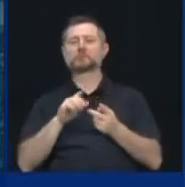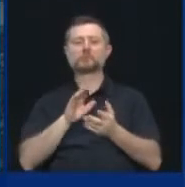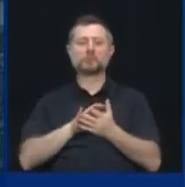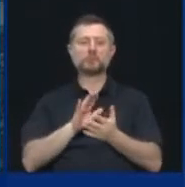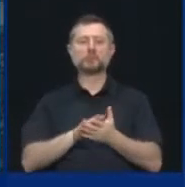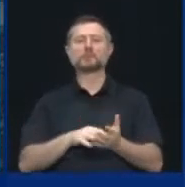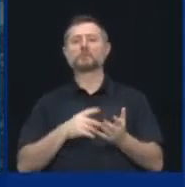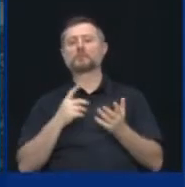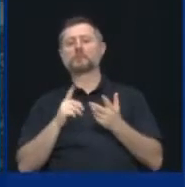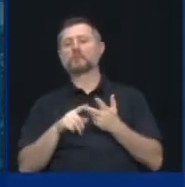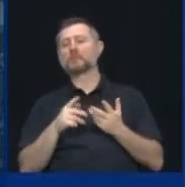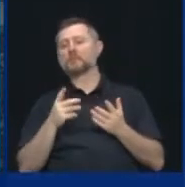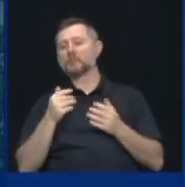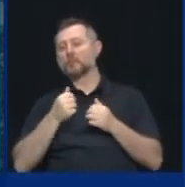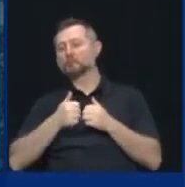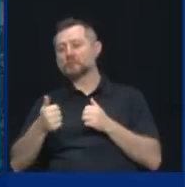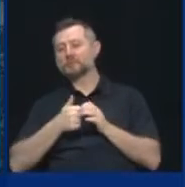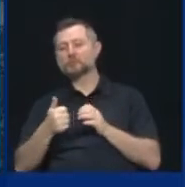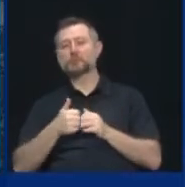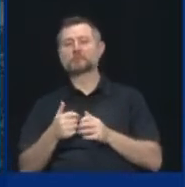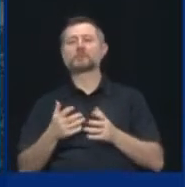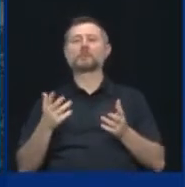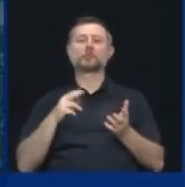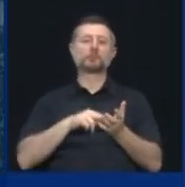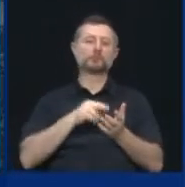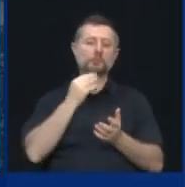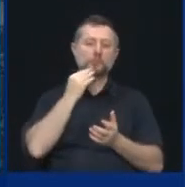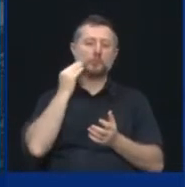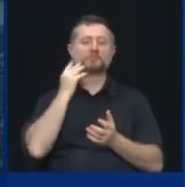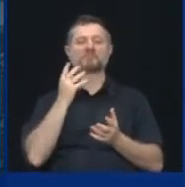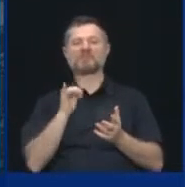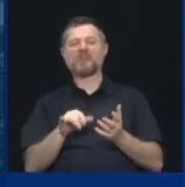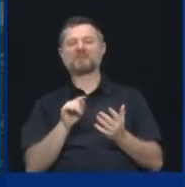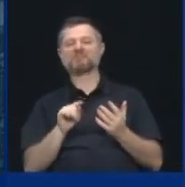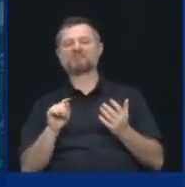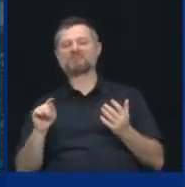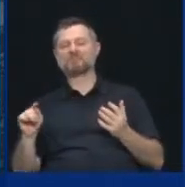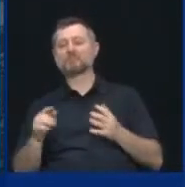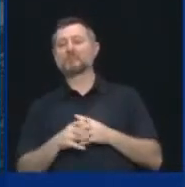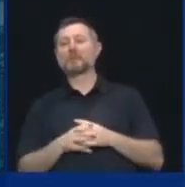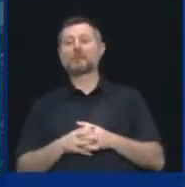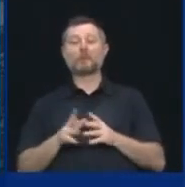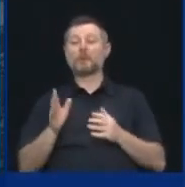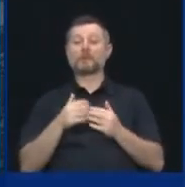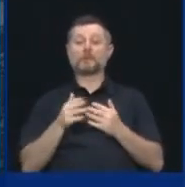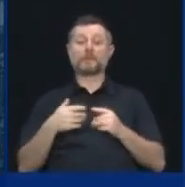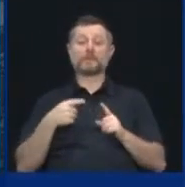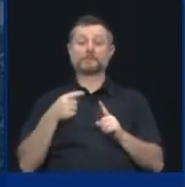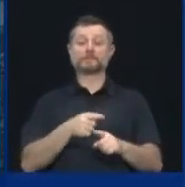VENUES, SCHOOLS, PUBLIC TRANSPORTATION, HOSPITALS, NURSING HOMES.